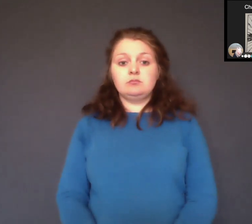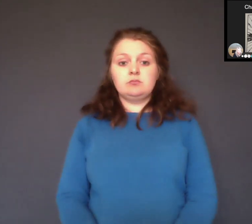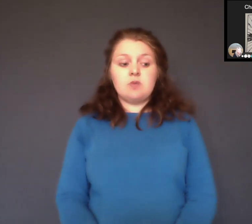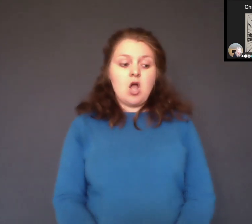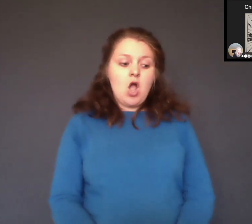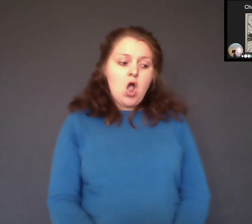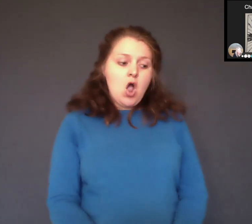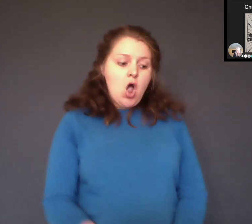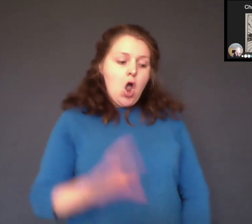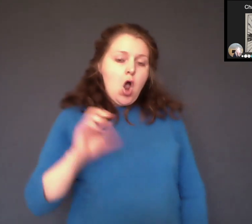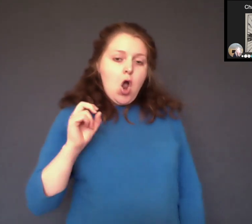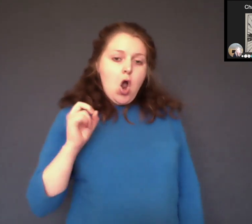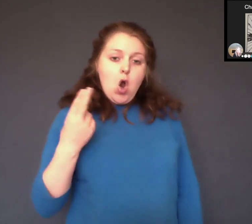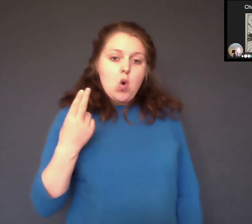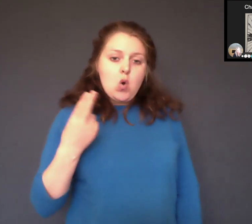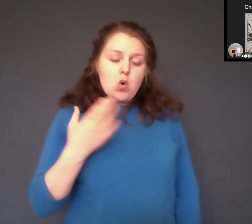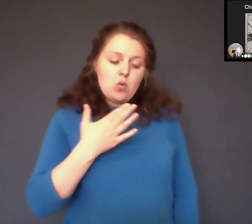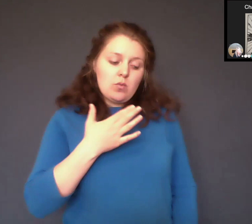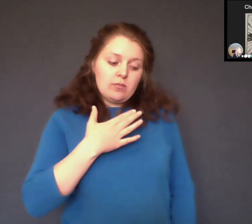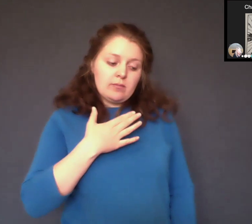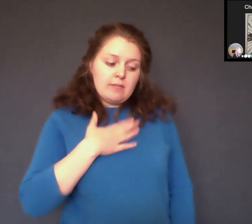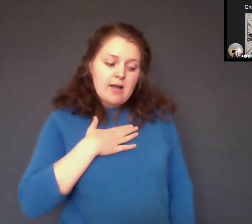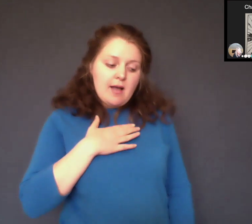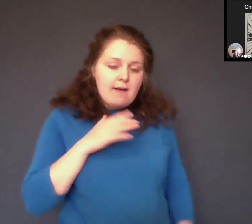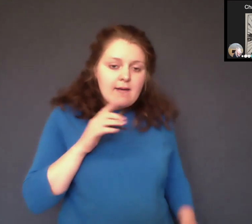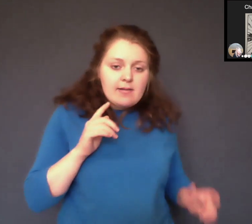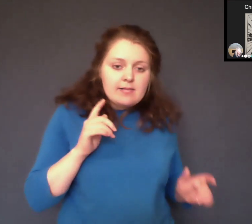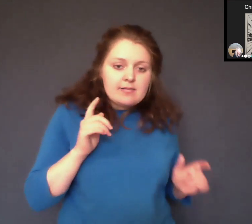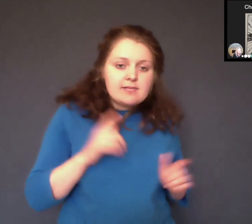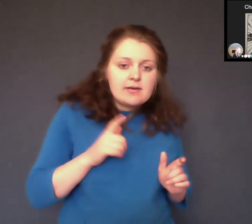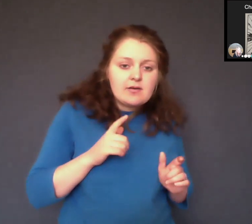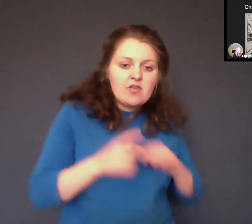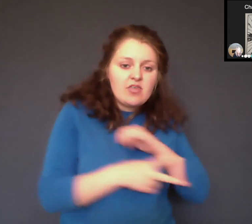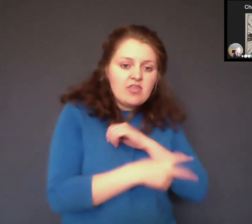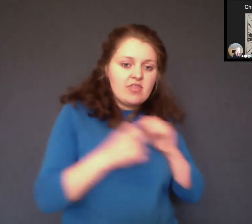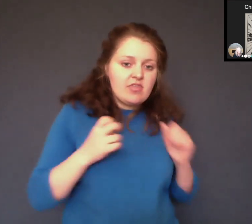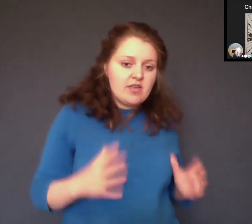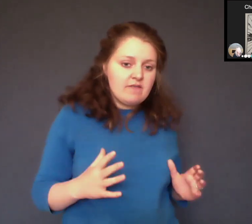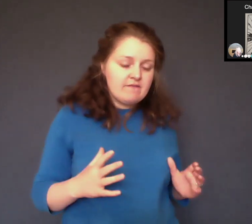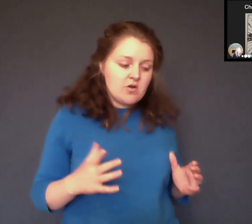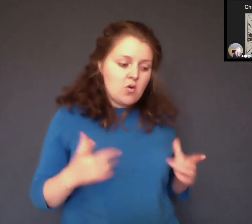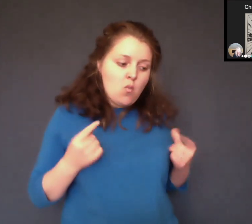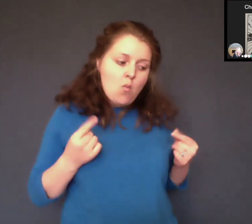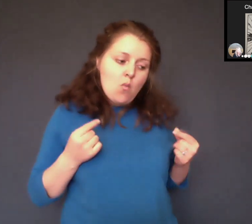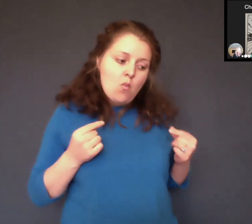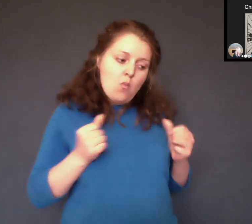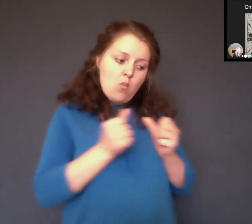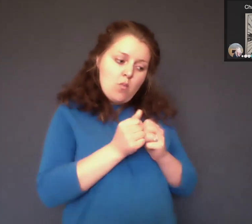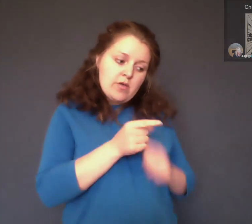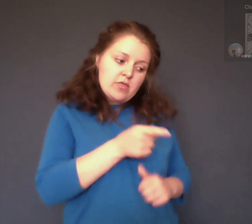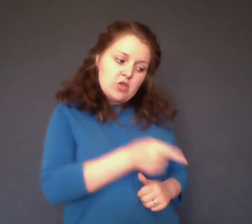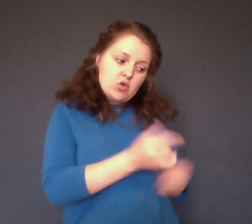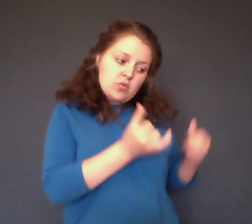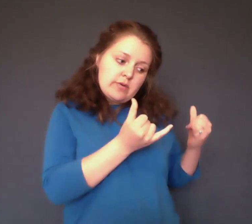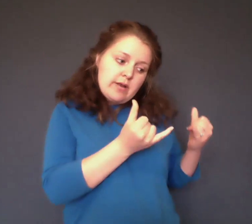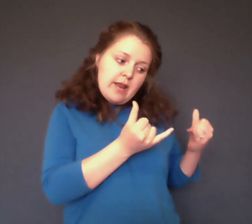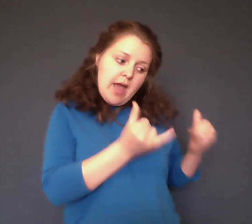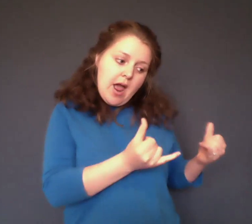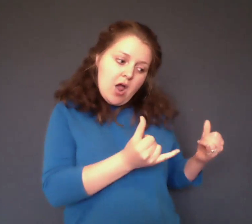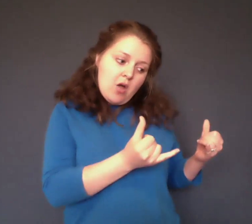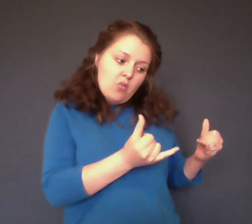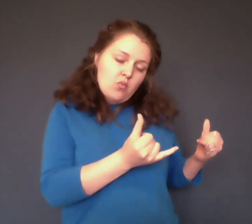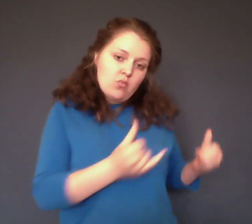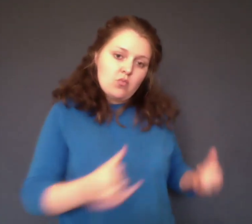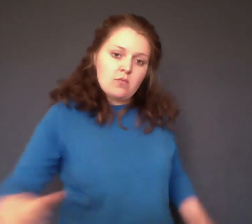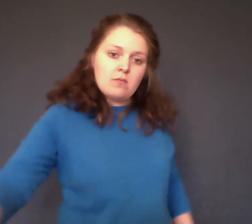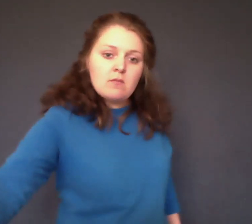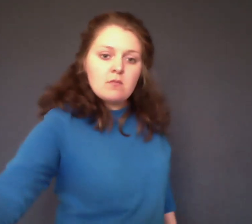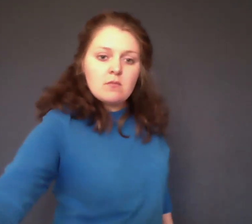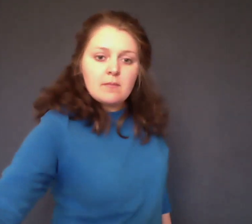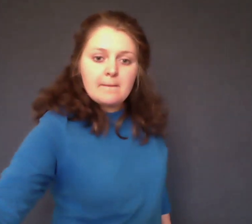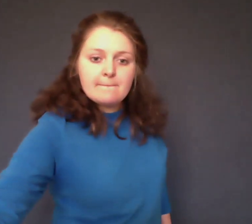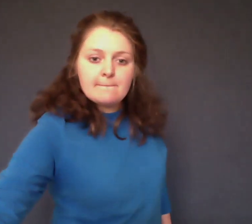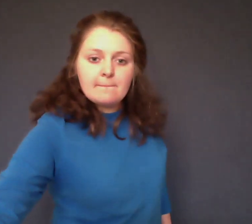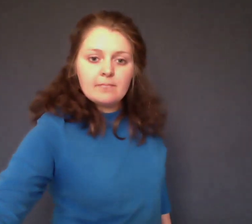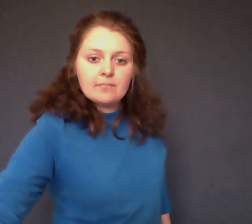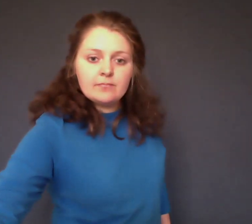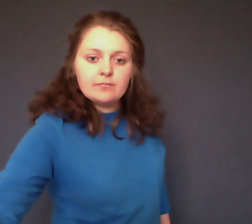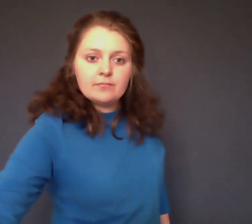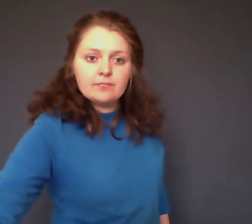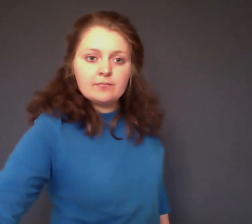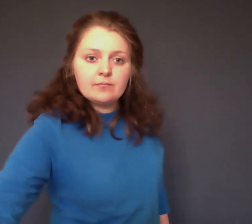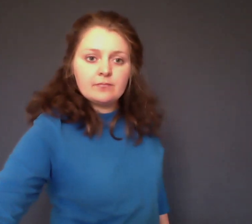oh my little faith he murmured what shall we do with you now